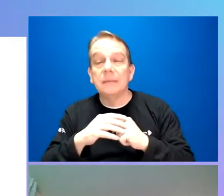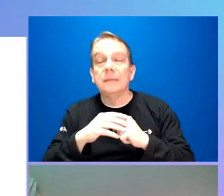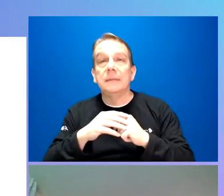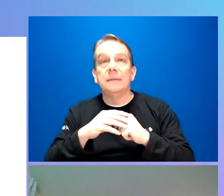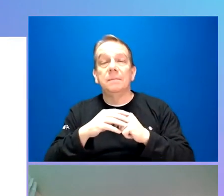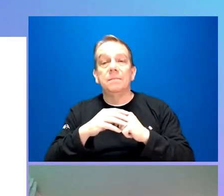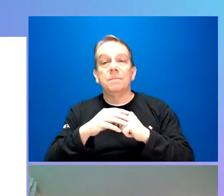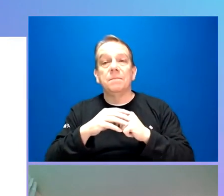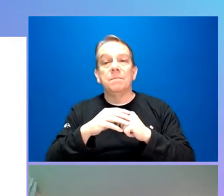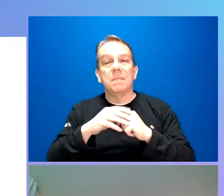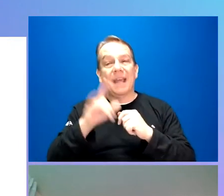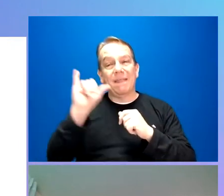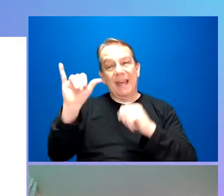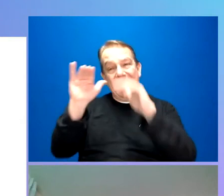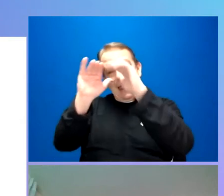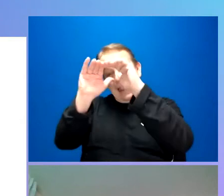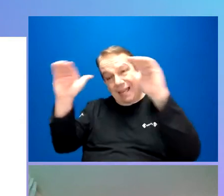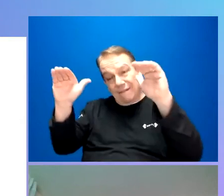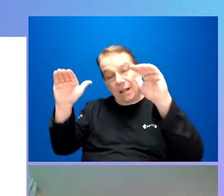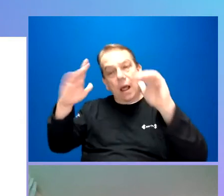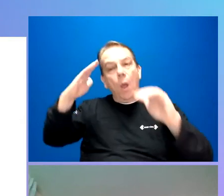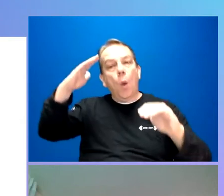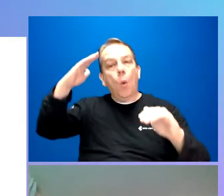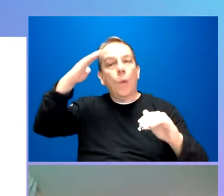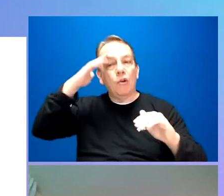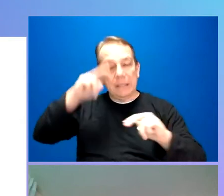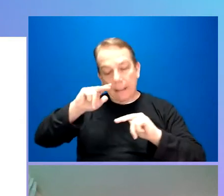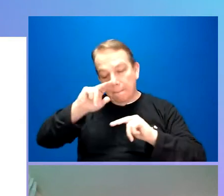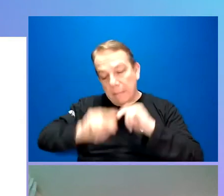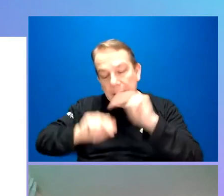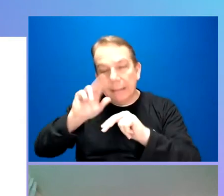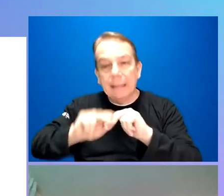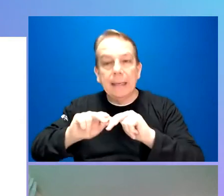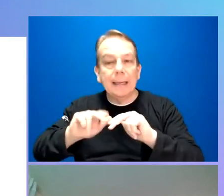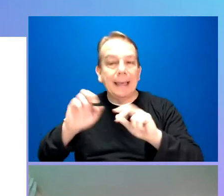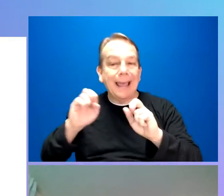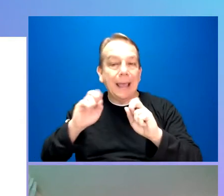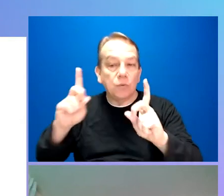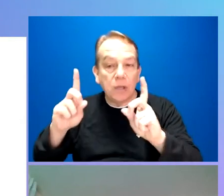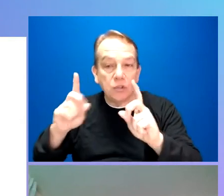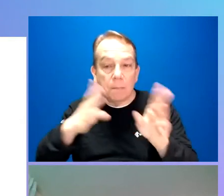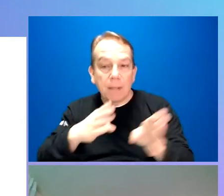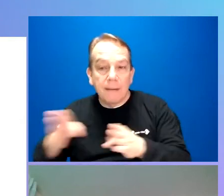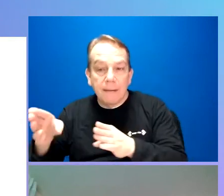awareness building and